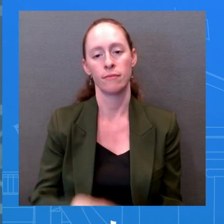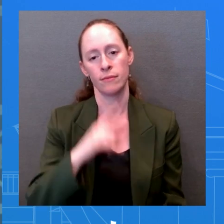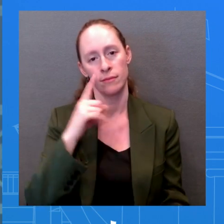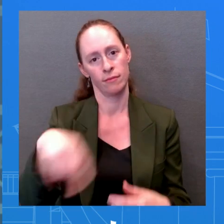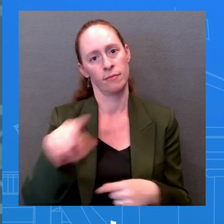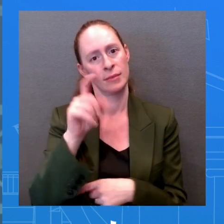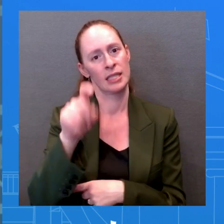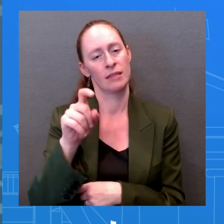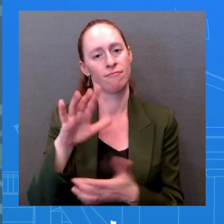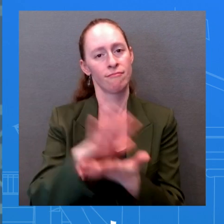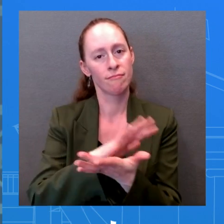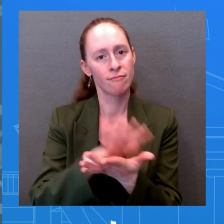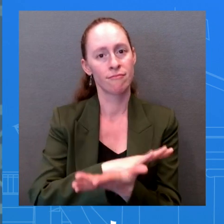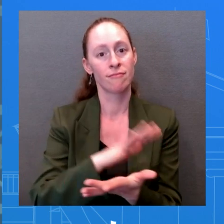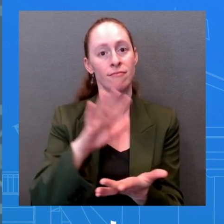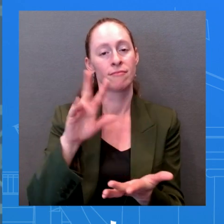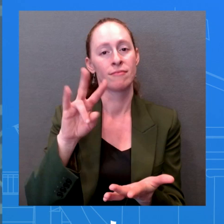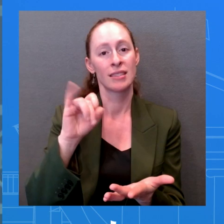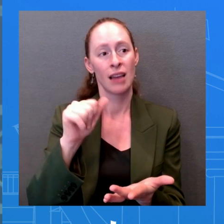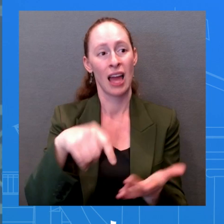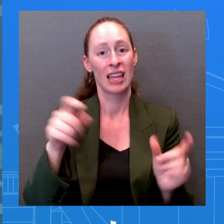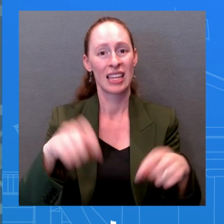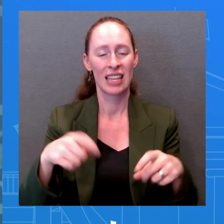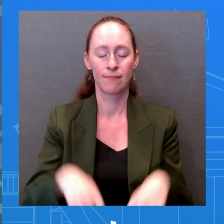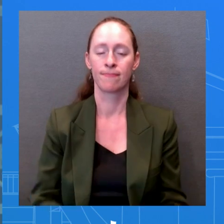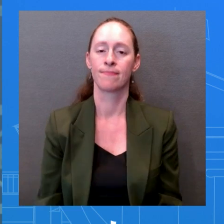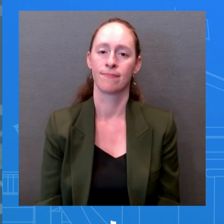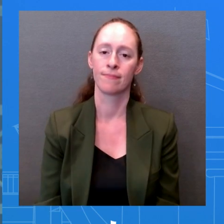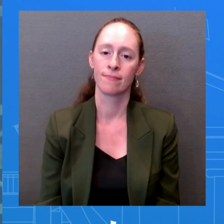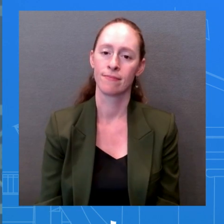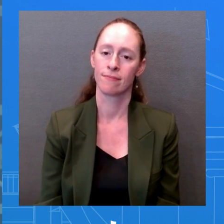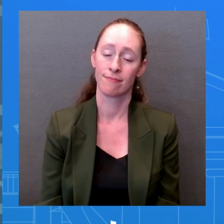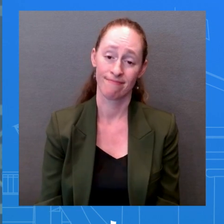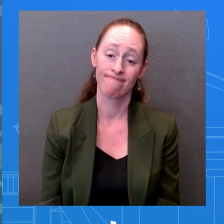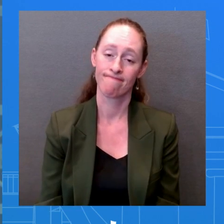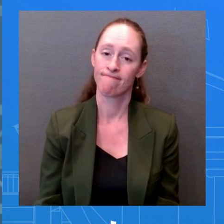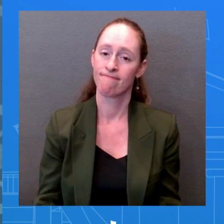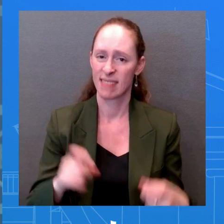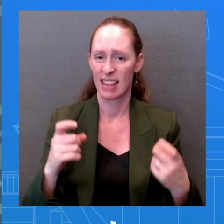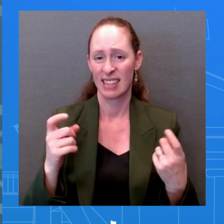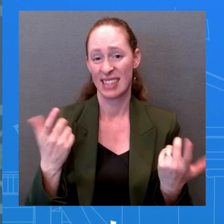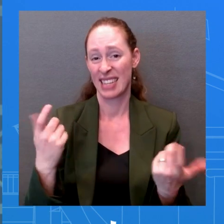we know that it's going to take some time. But again, we have removed more individuals